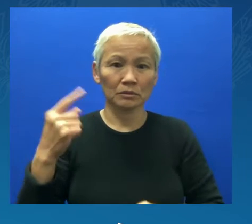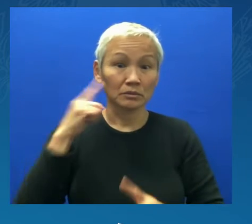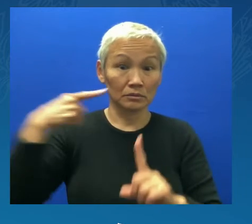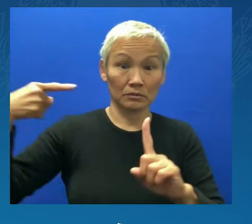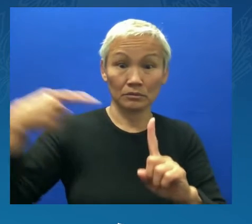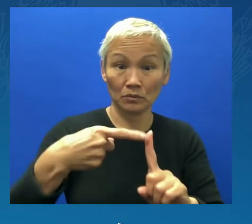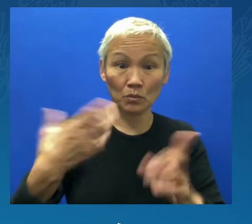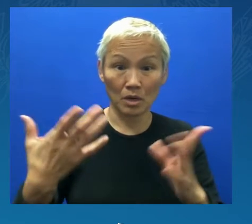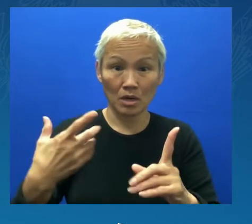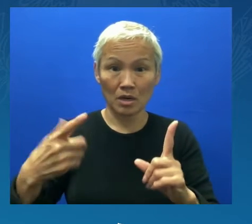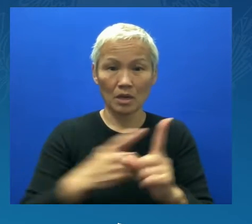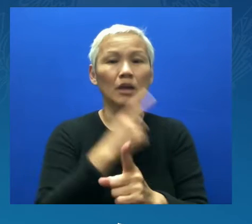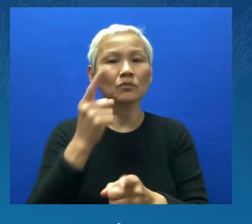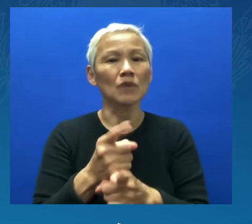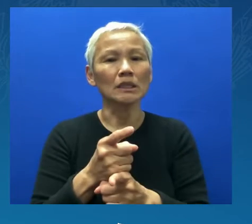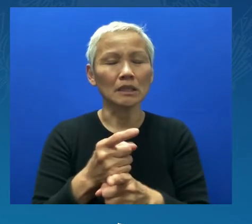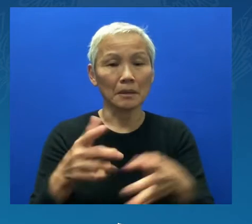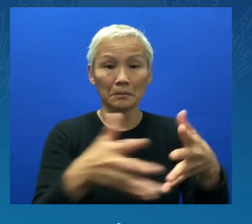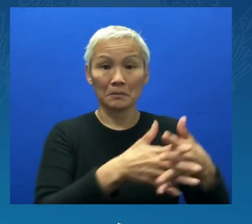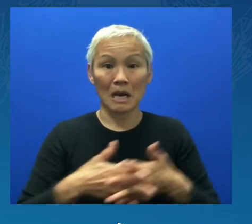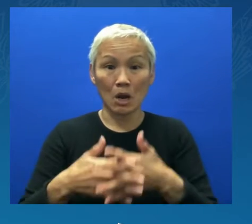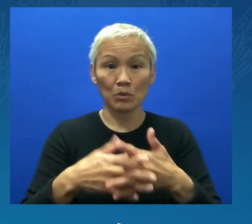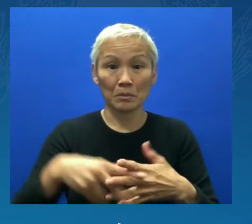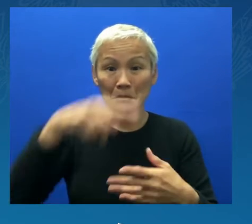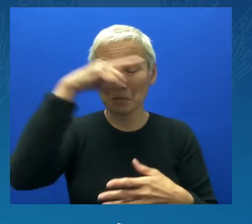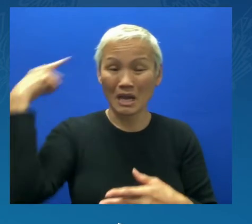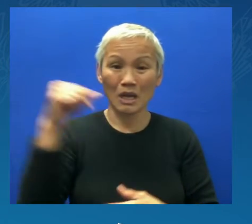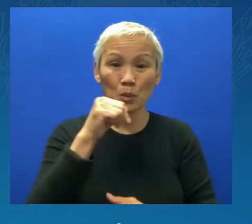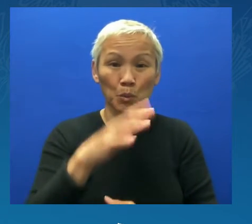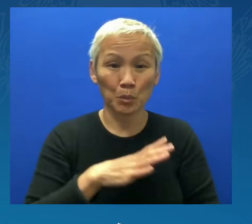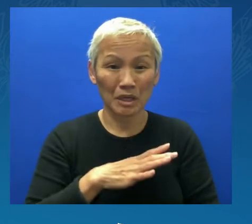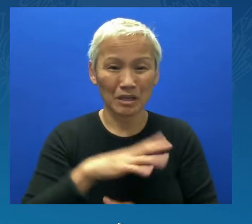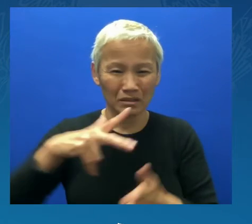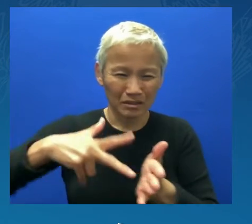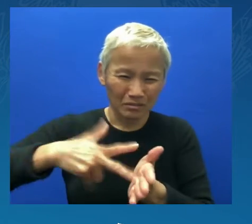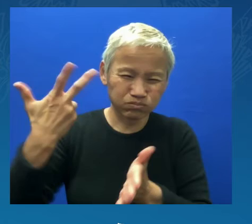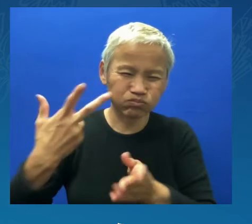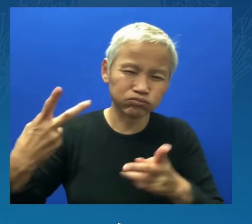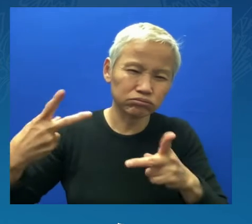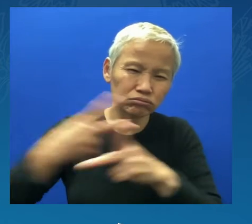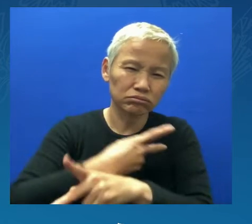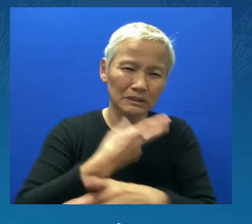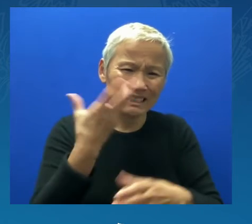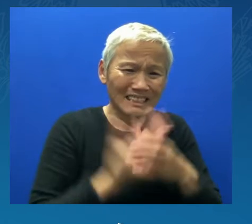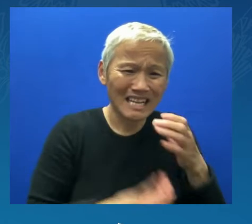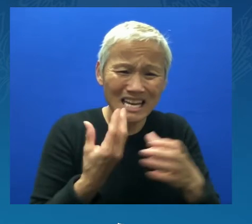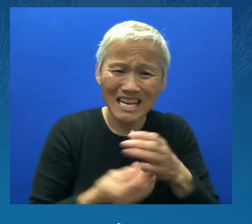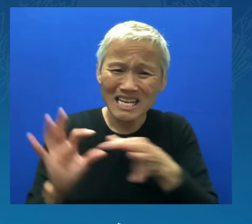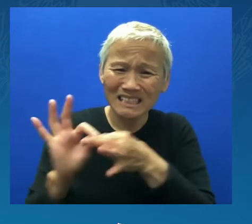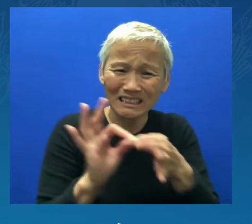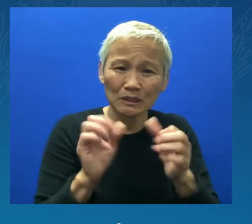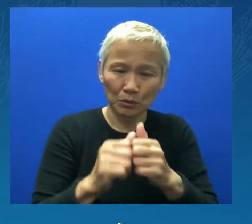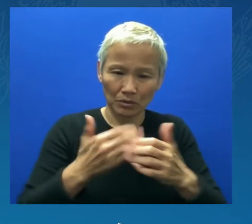Black women are three times more likely to die in connection with childbirth. Native women, twice as likely.